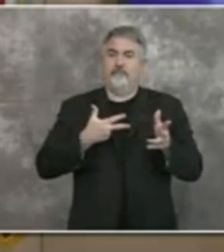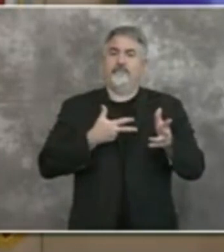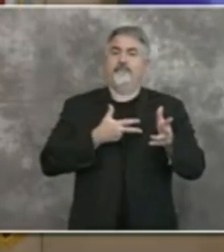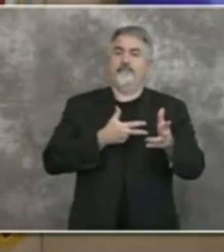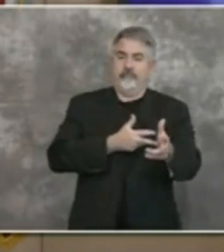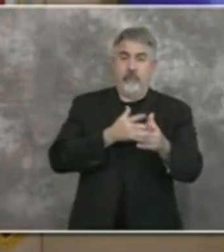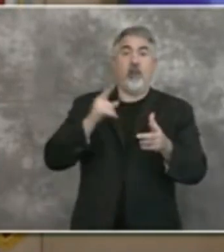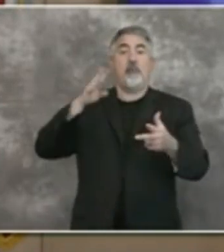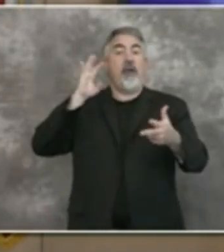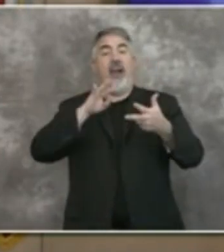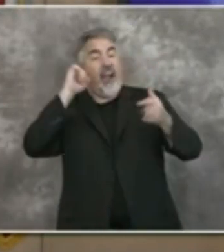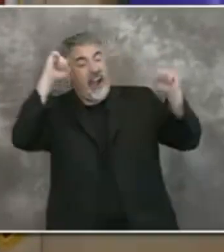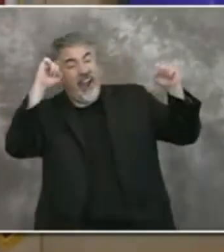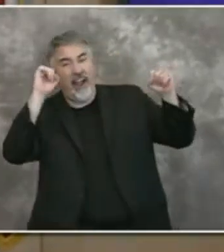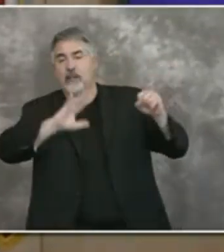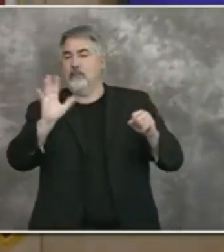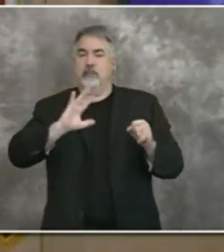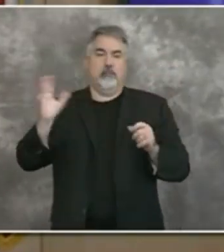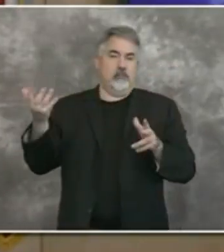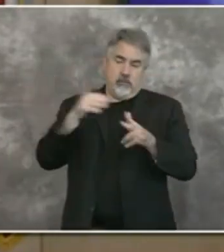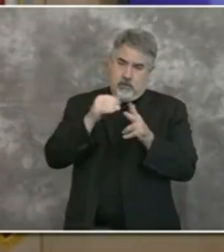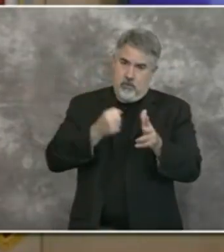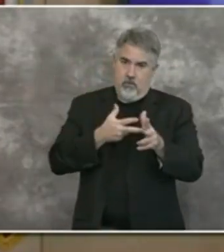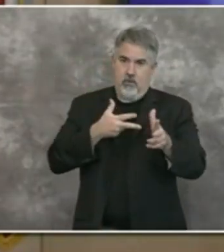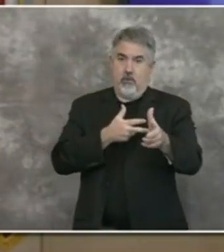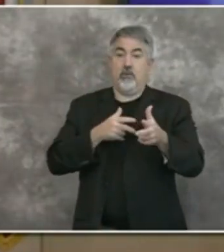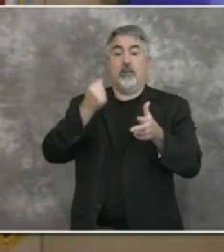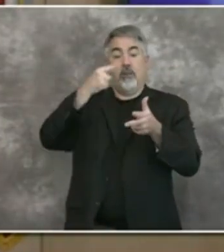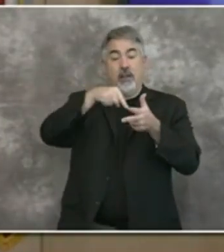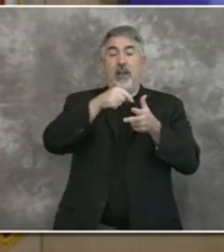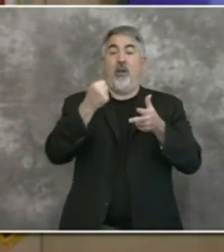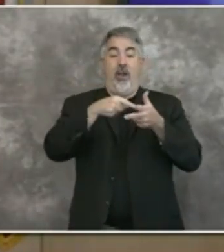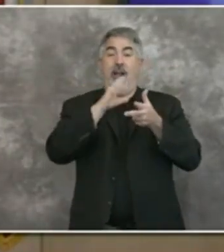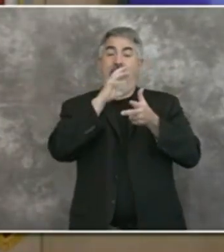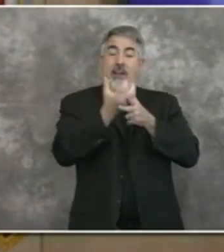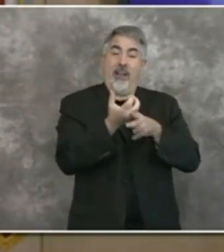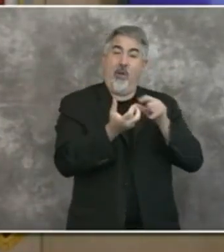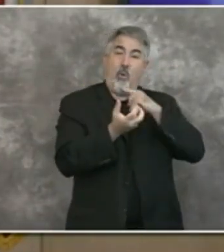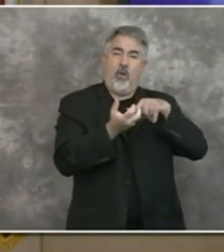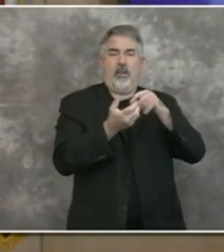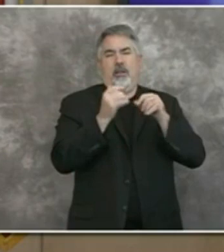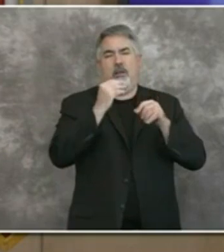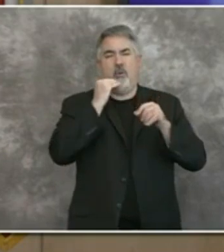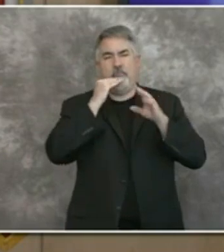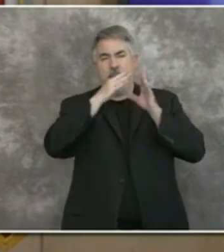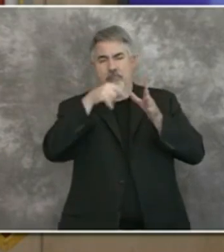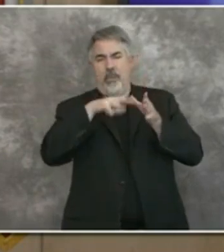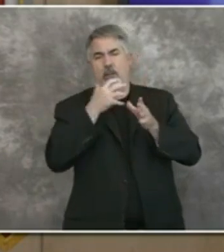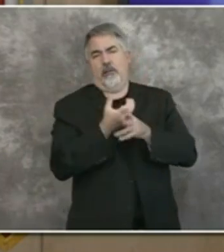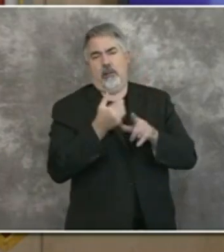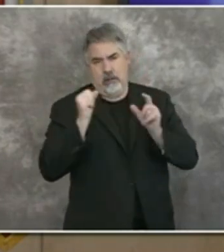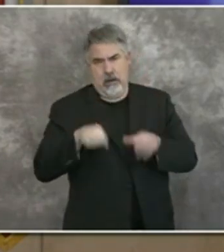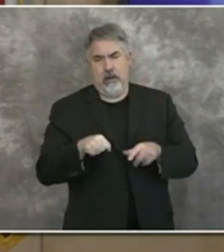OPENING OF RESTAURANT RESTROOMS THERE ARE NO SPECTATORS AND ONLY MEMBERS OF